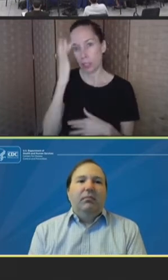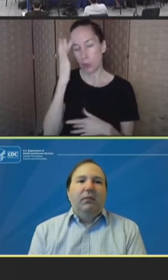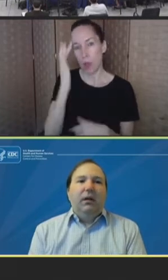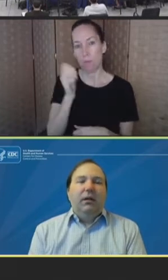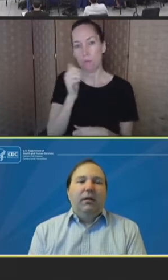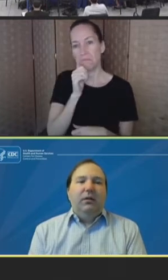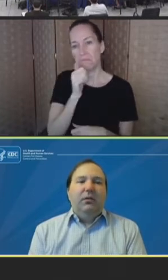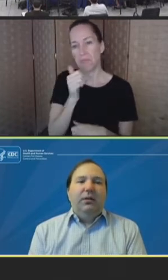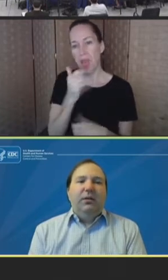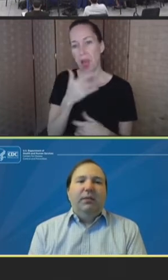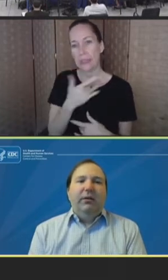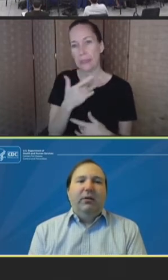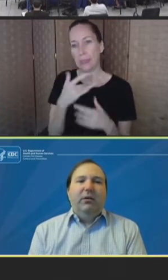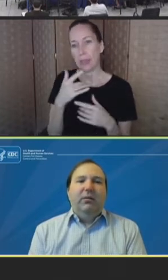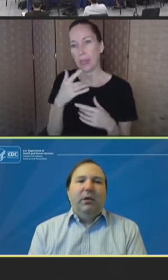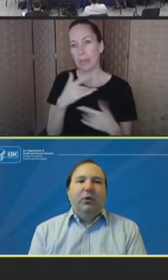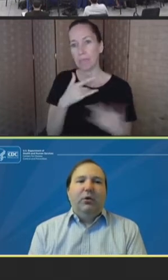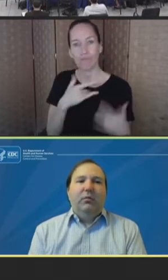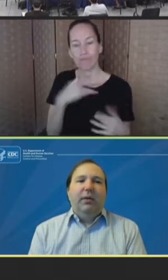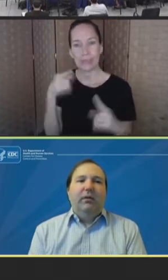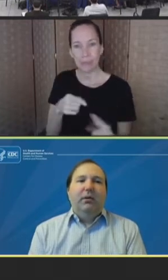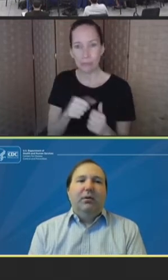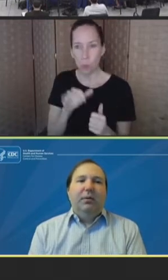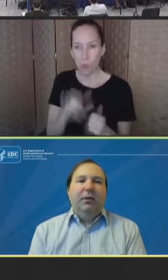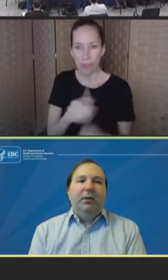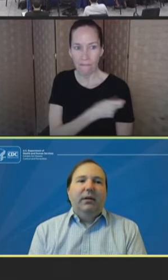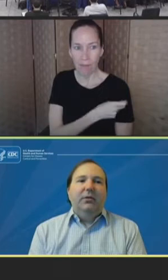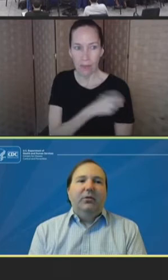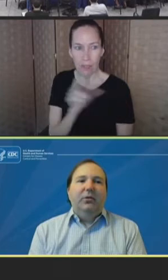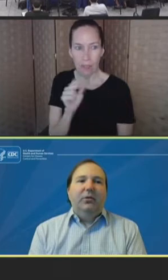And then these other events, myocardial infarction, myocarditis/pericarditis, stroke,